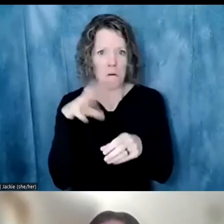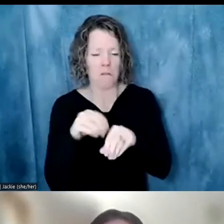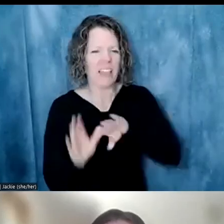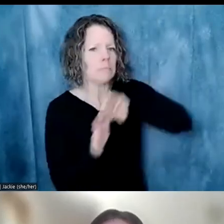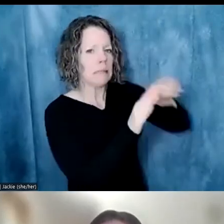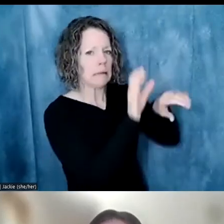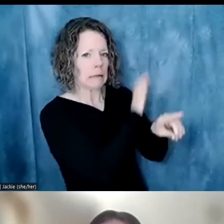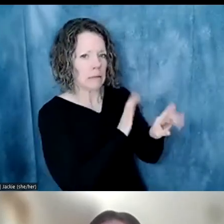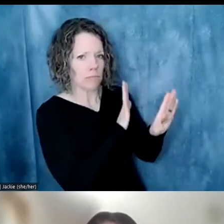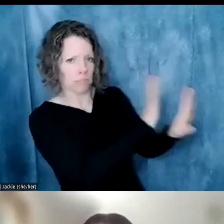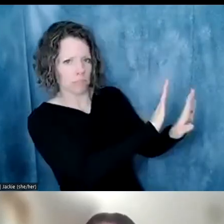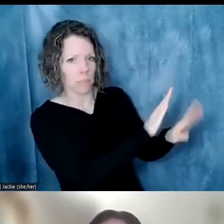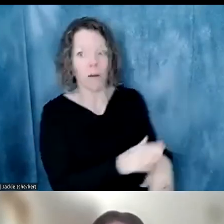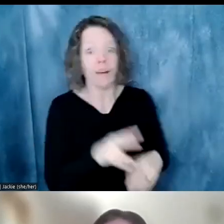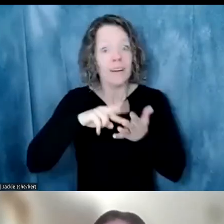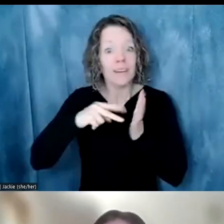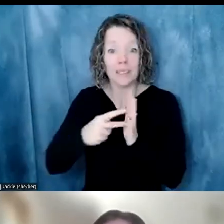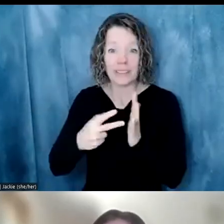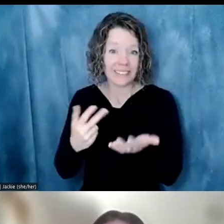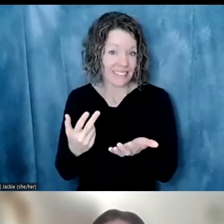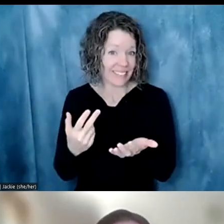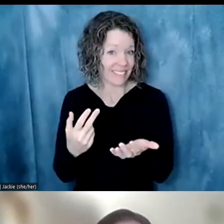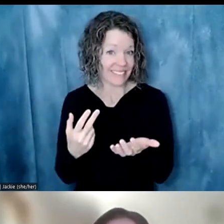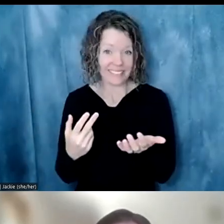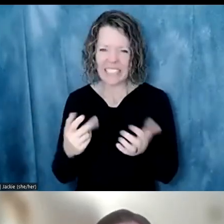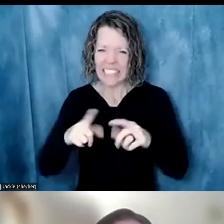which is vastly different, and vastly different amounts of information mean vastly different